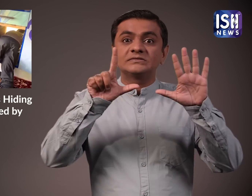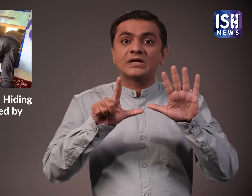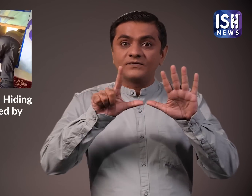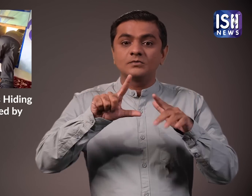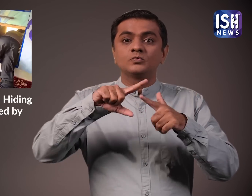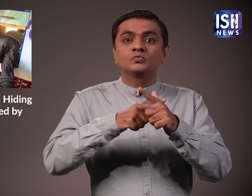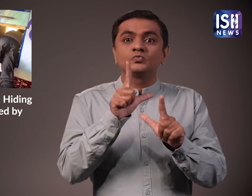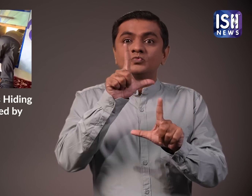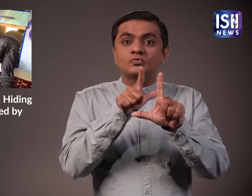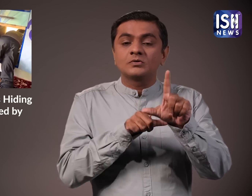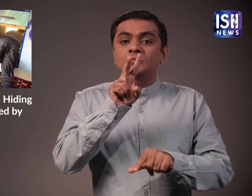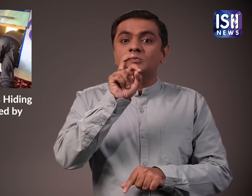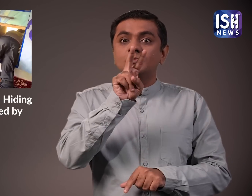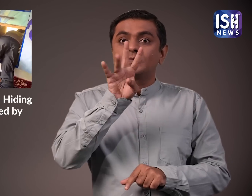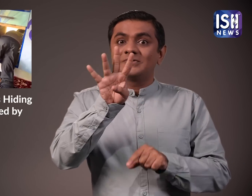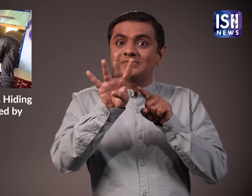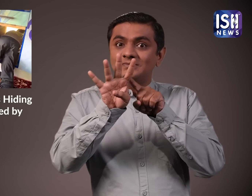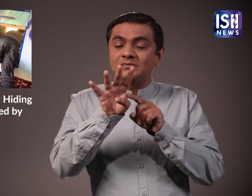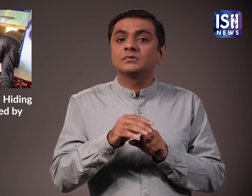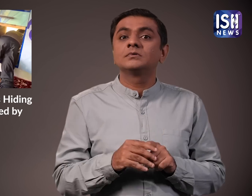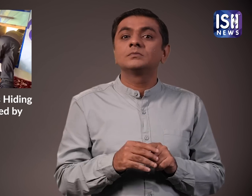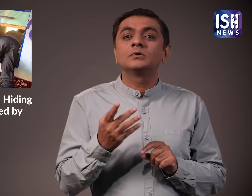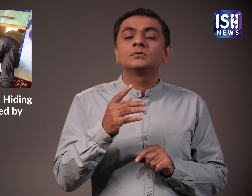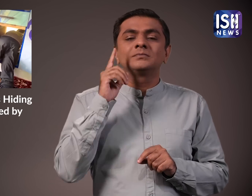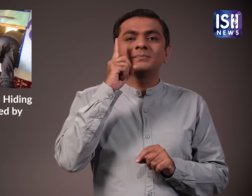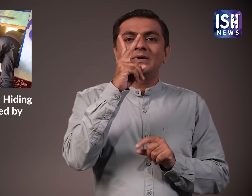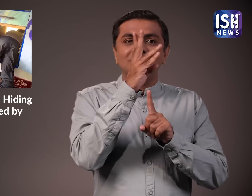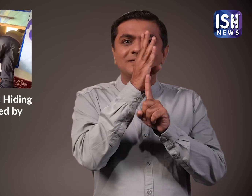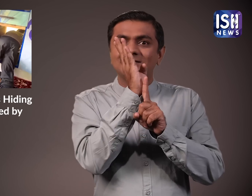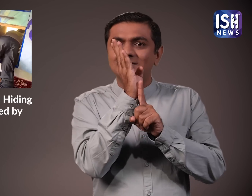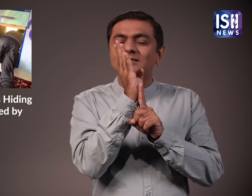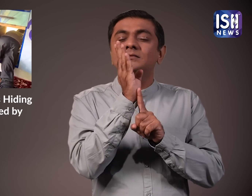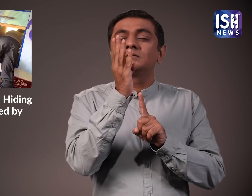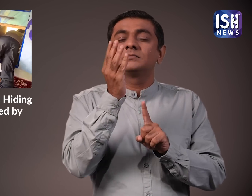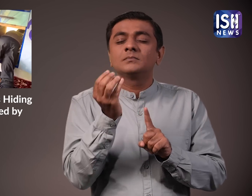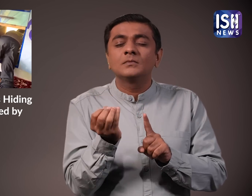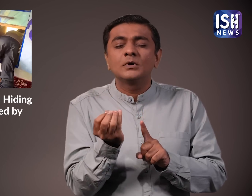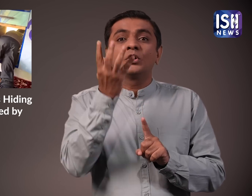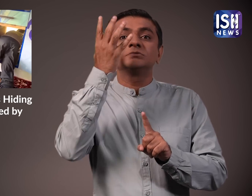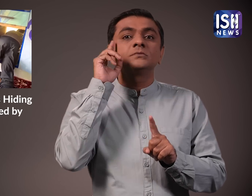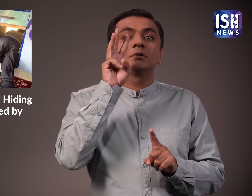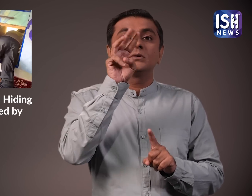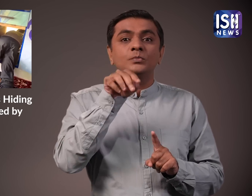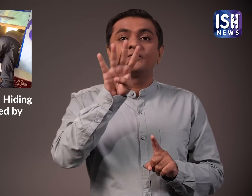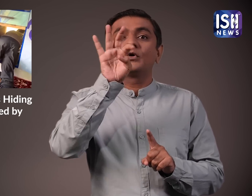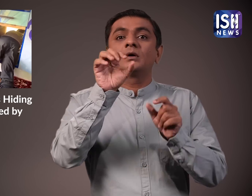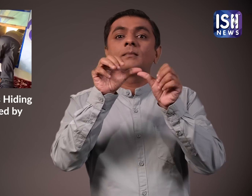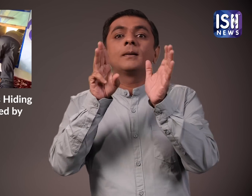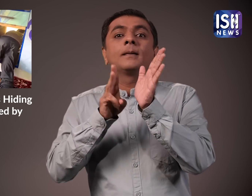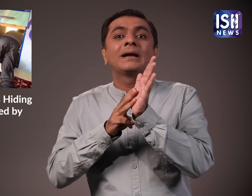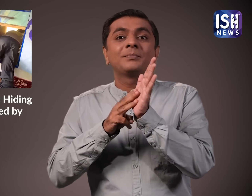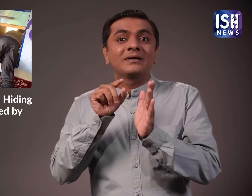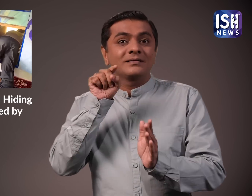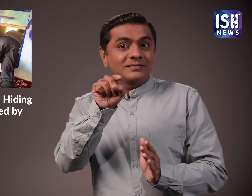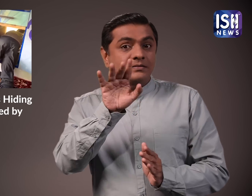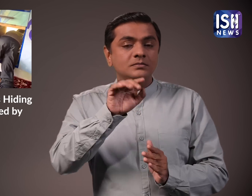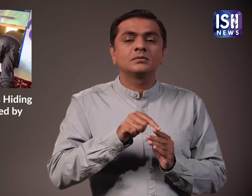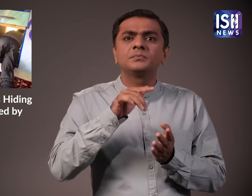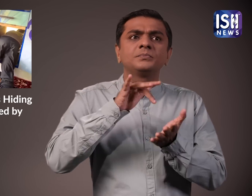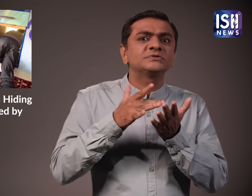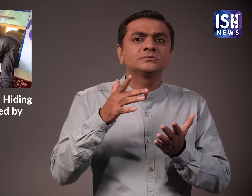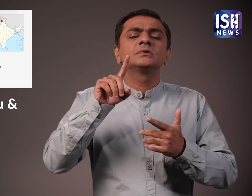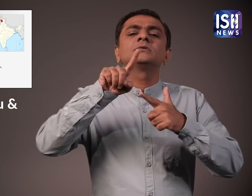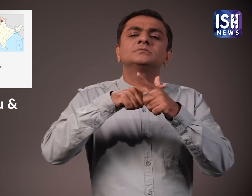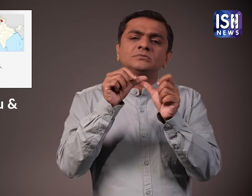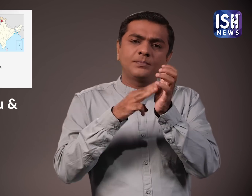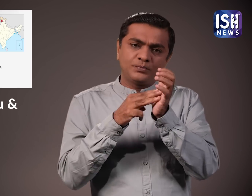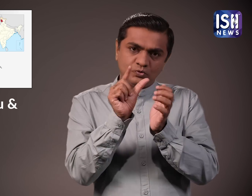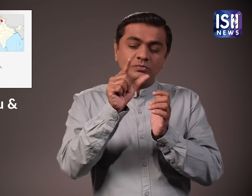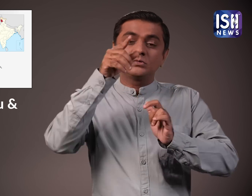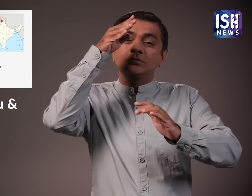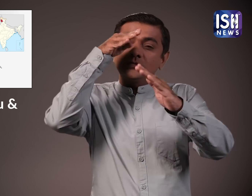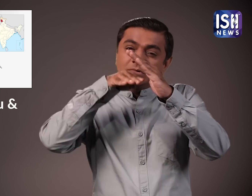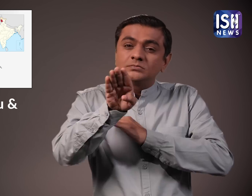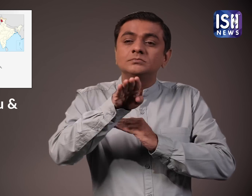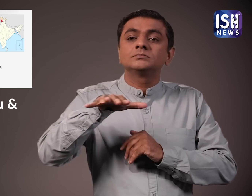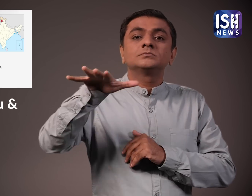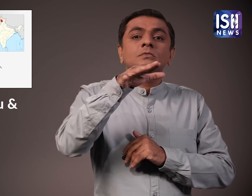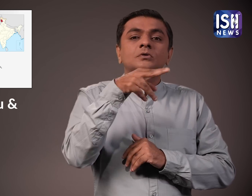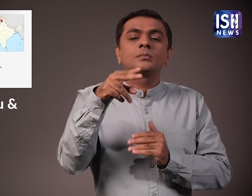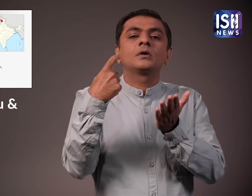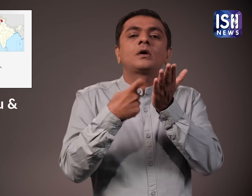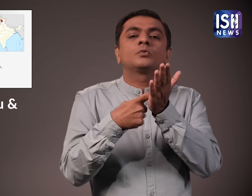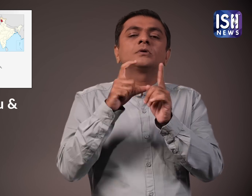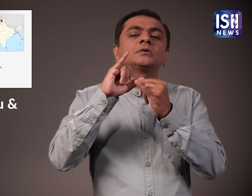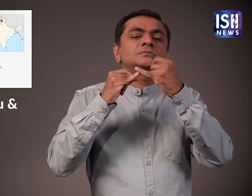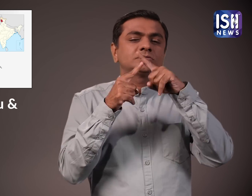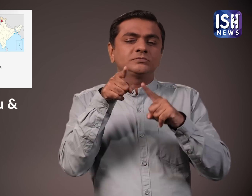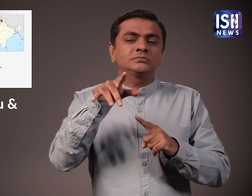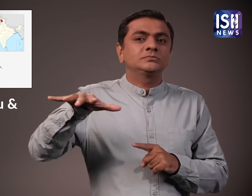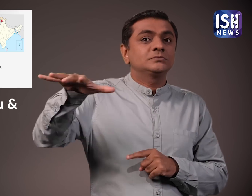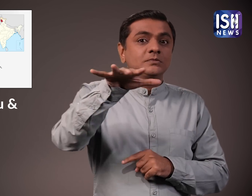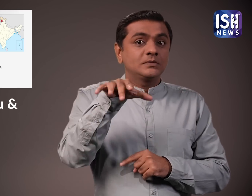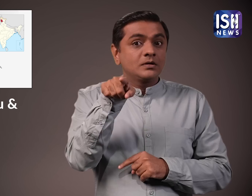On 7th July 2024, around 3:40 am in Rajouri District of Jammu Kashmir,